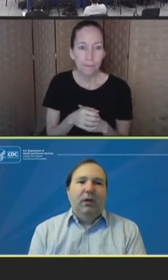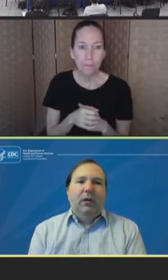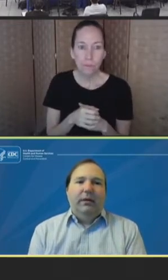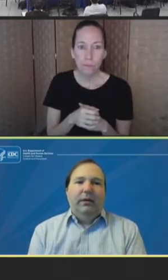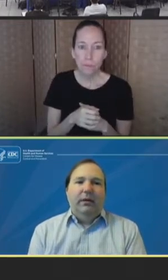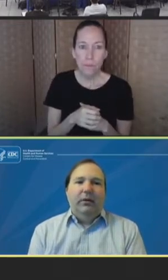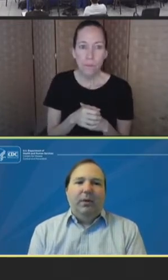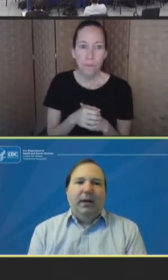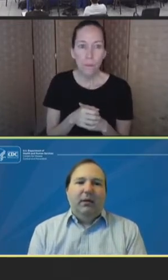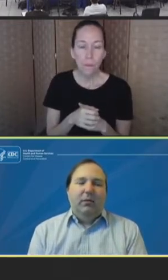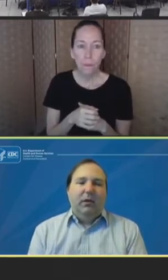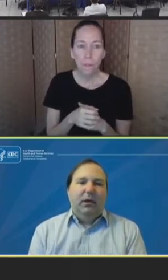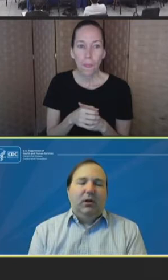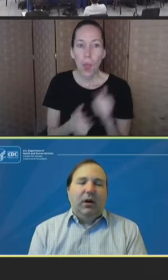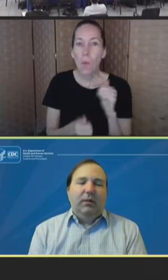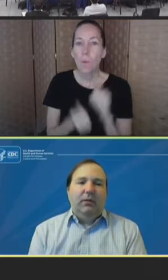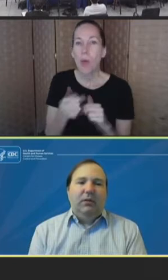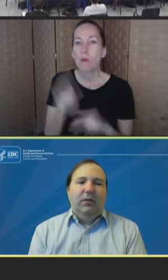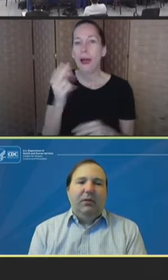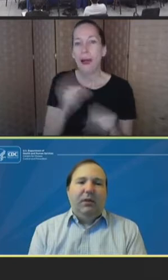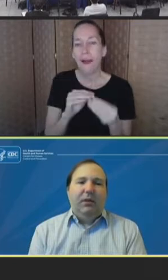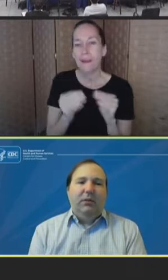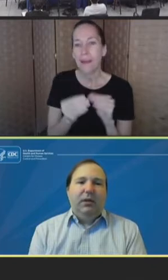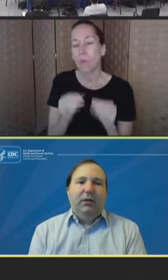And then there at the bottom, again, talking about the serious classification,